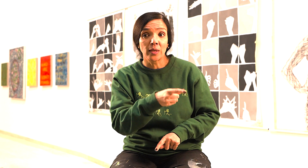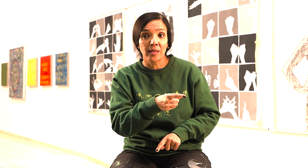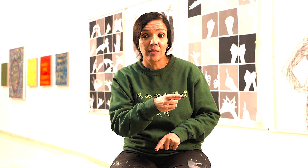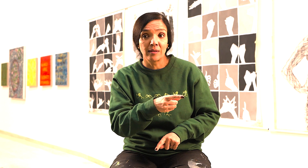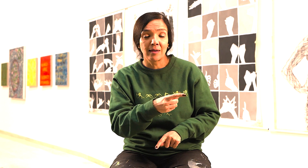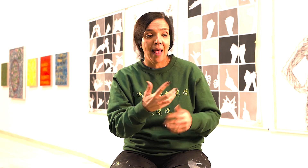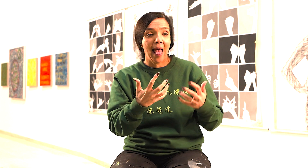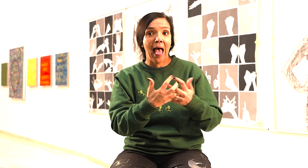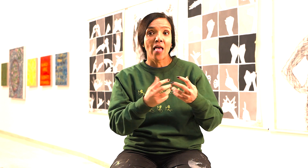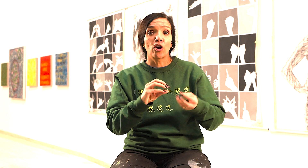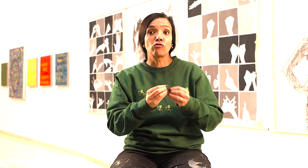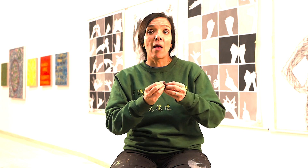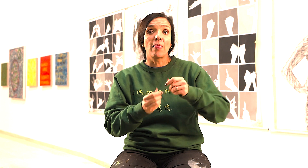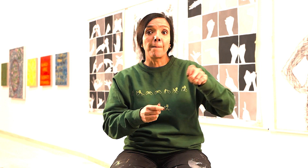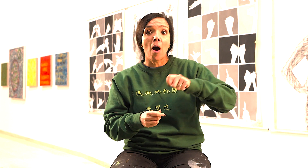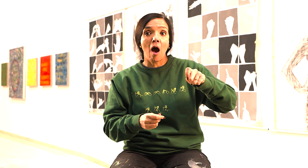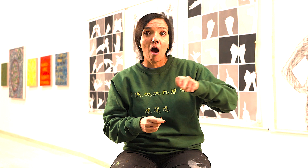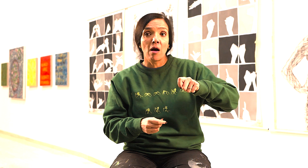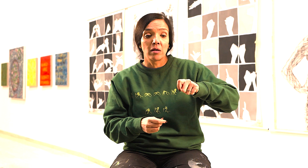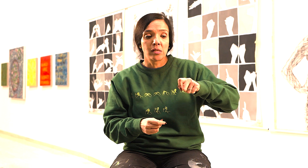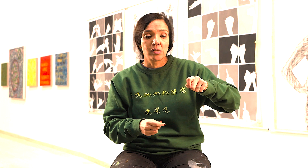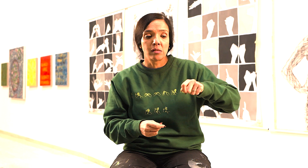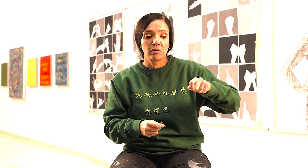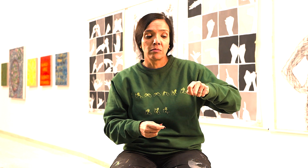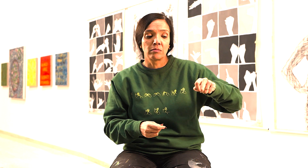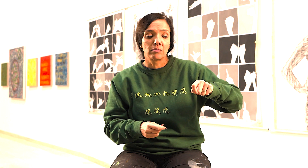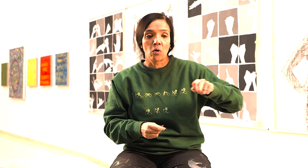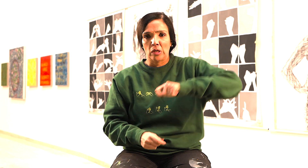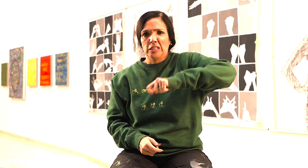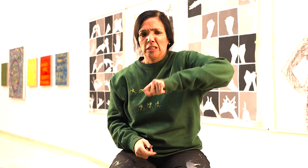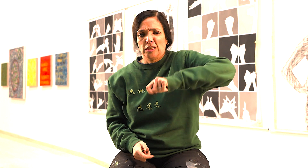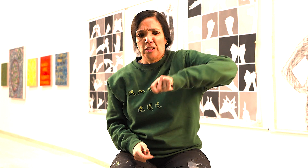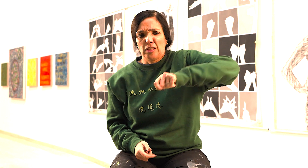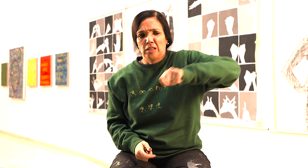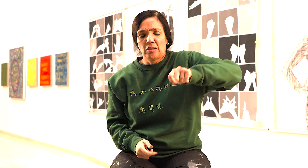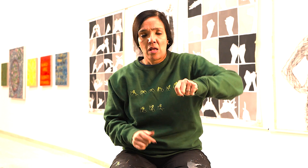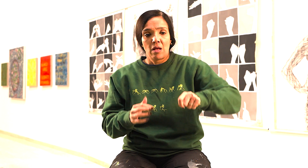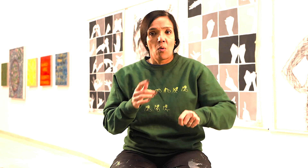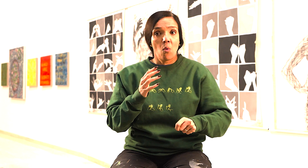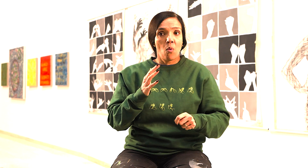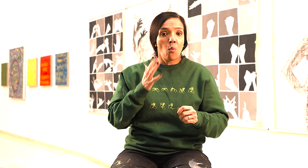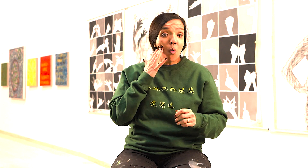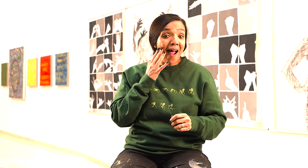that they tend to use and how they create the markings, whether they are really exaggerated lines